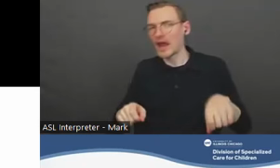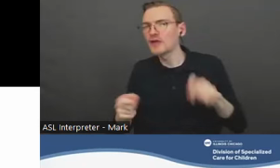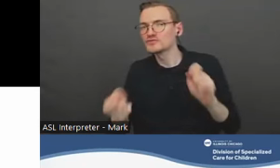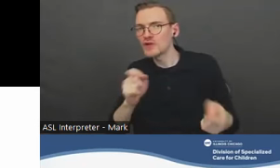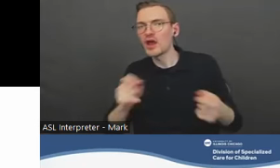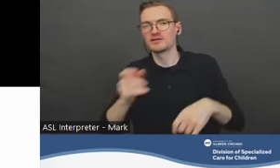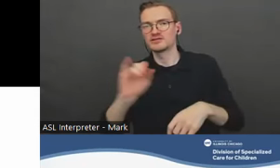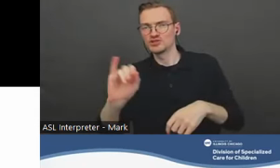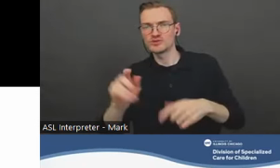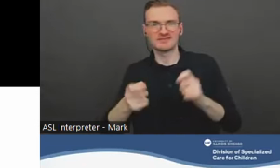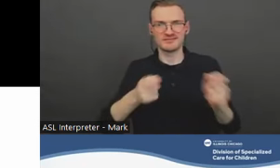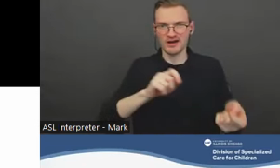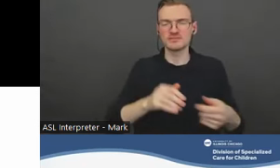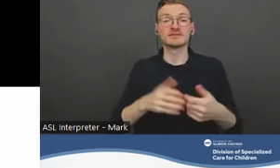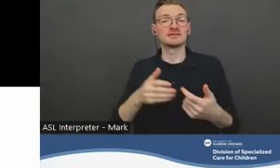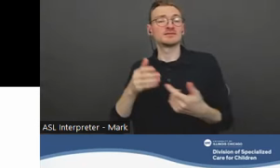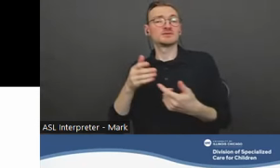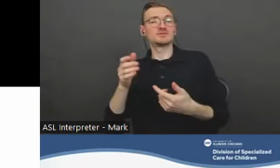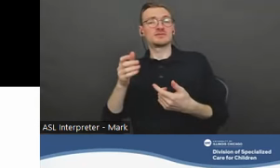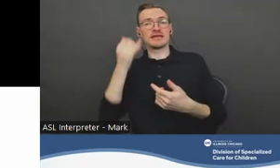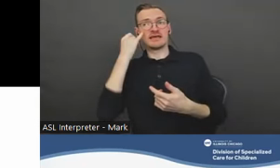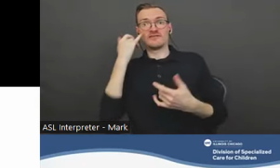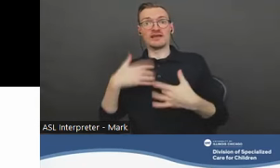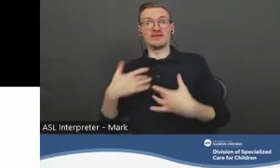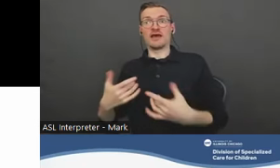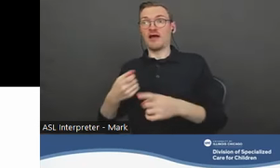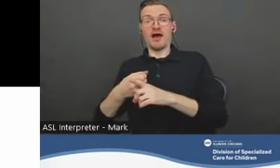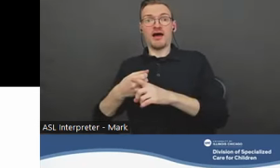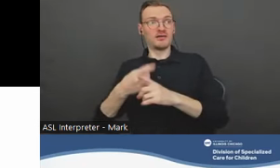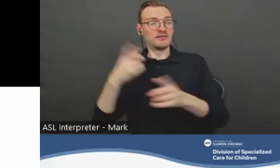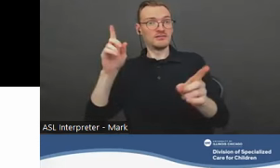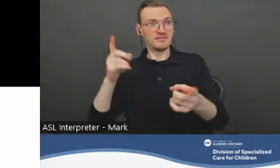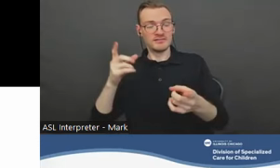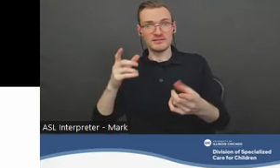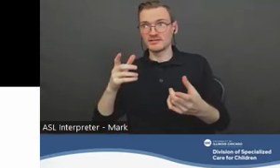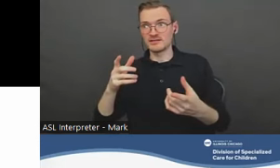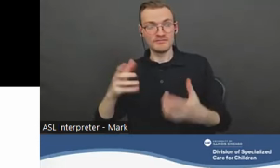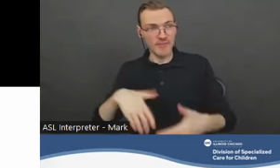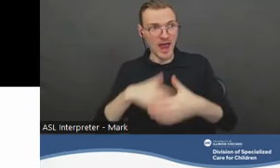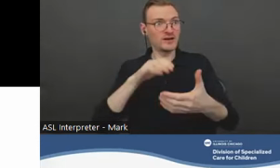or having a child or adopting a child if you would like to learn more about that you should reach out